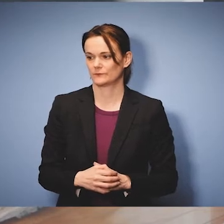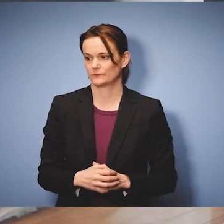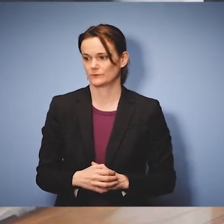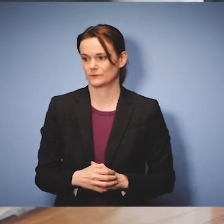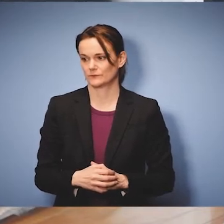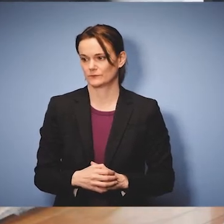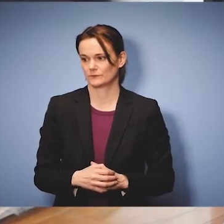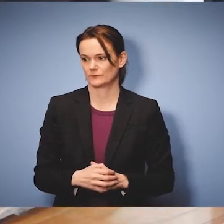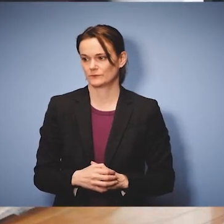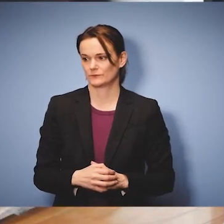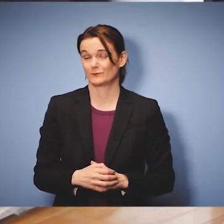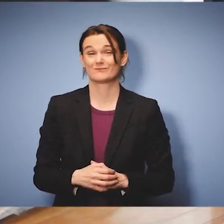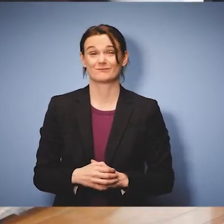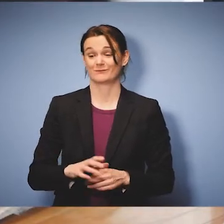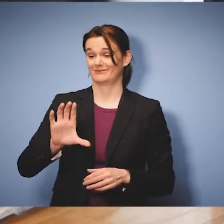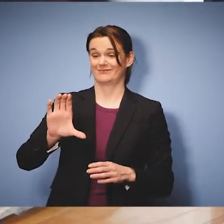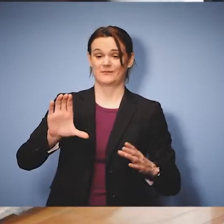If you just keep your measurements up and away from it.